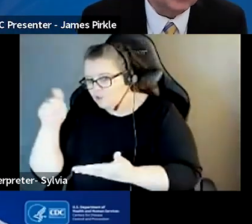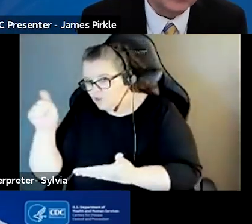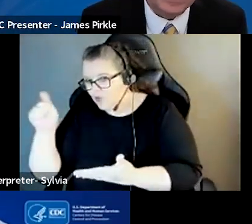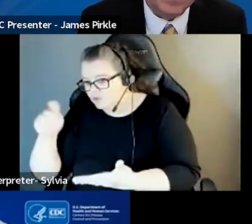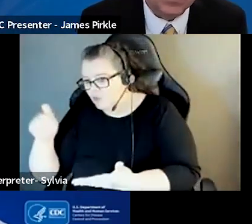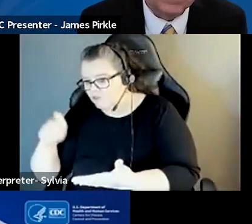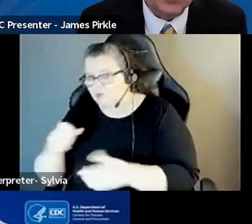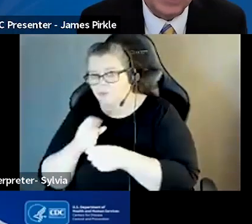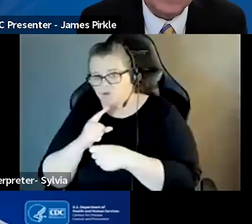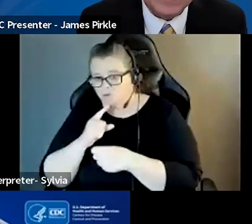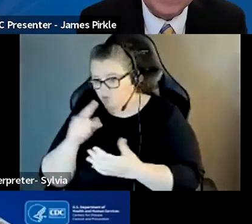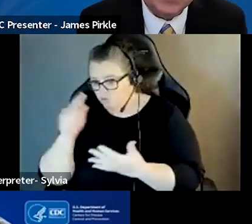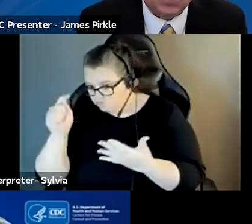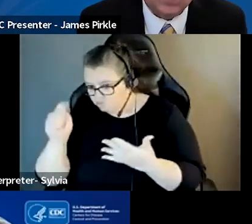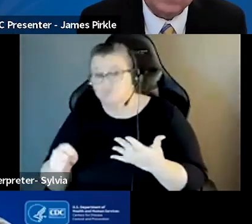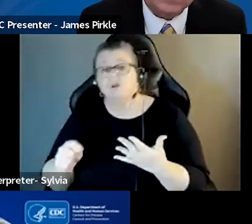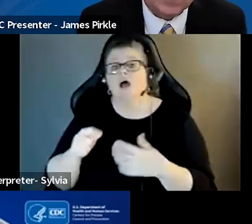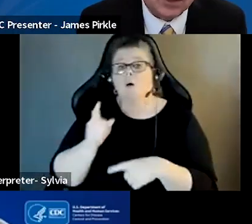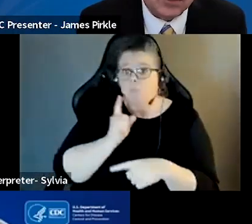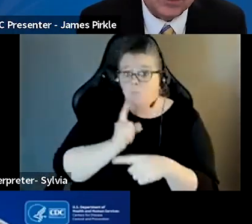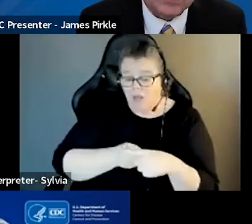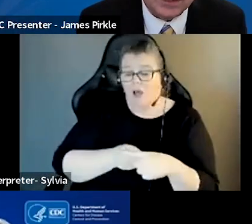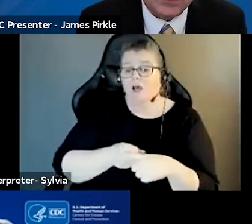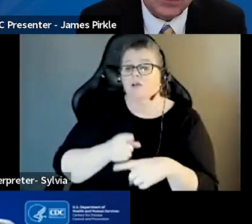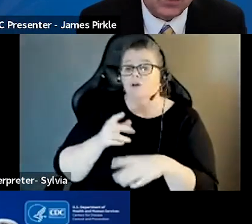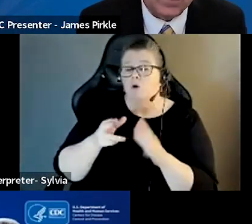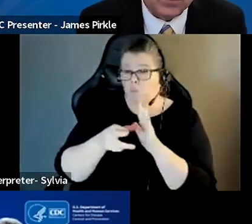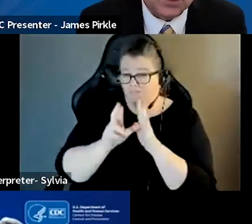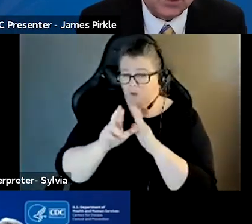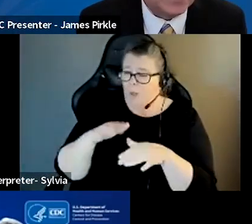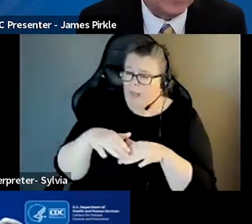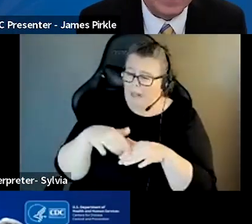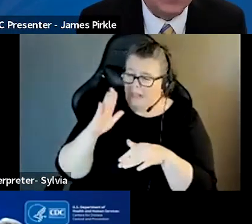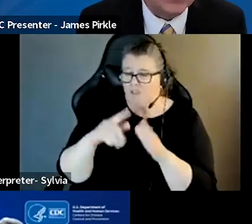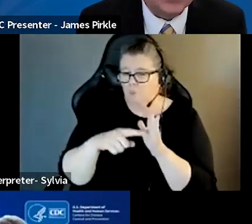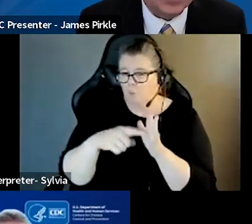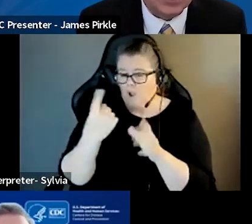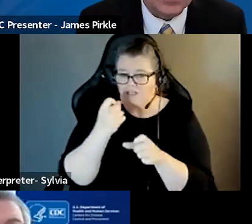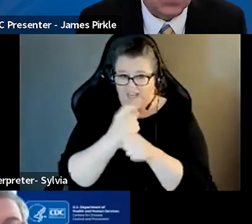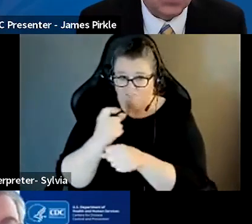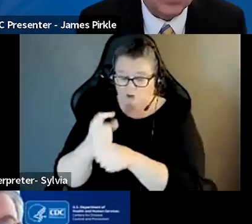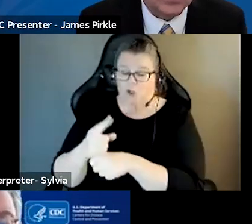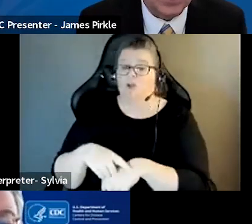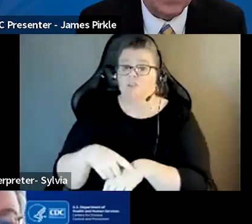We have a review at least once a year that's an internal review, and then every two years, according to the plan,